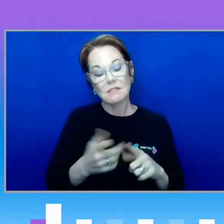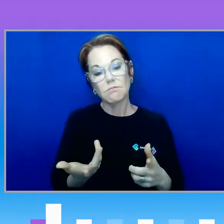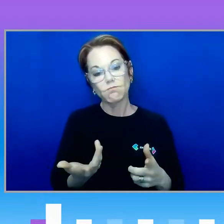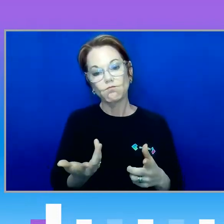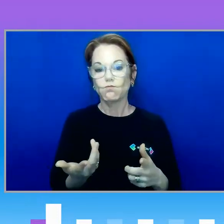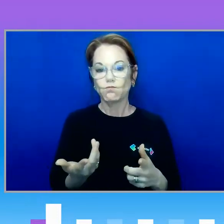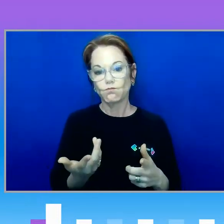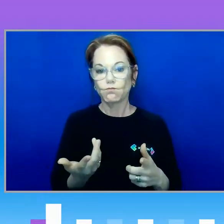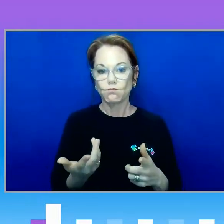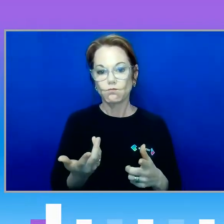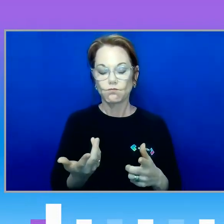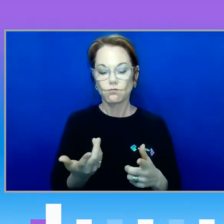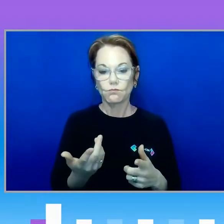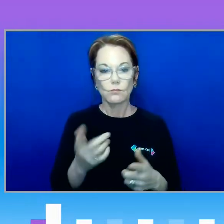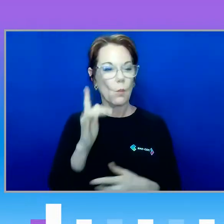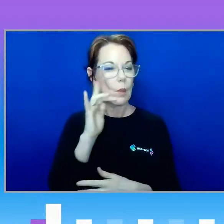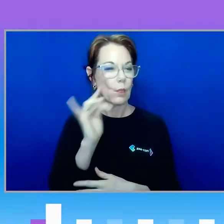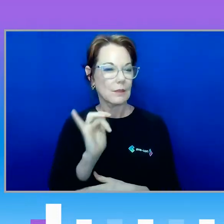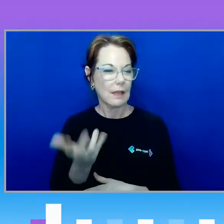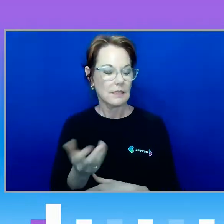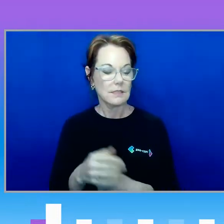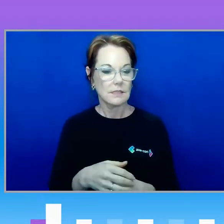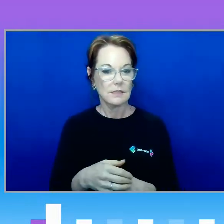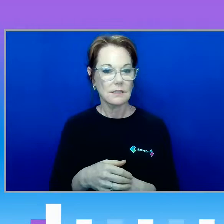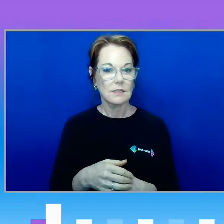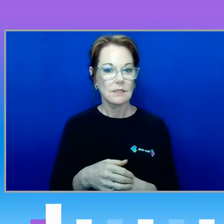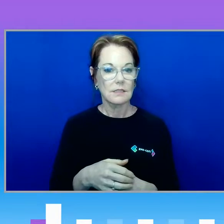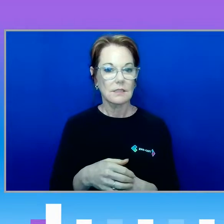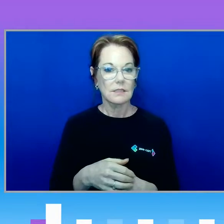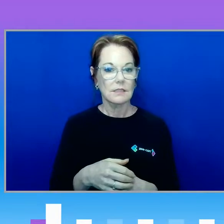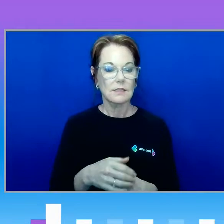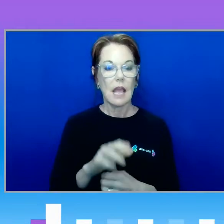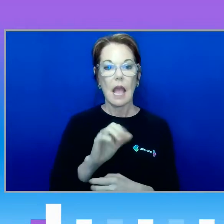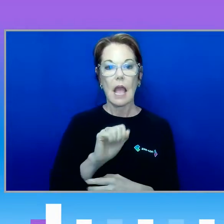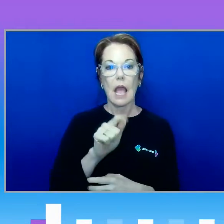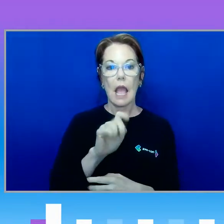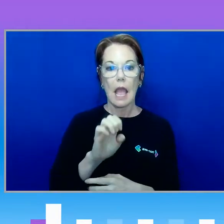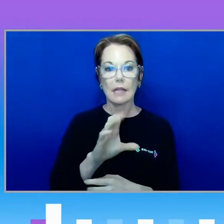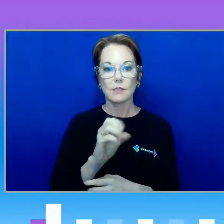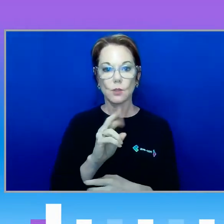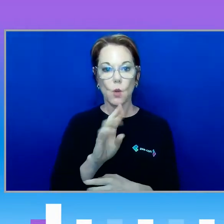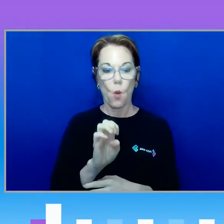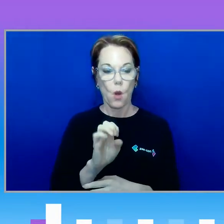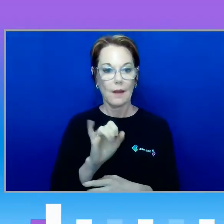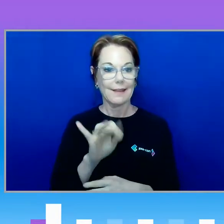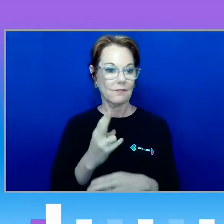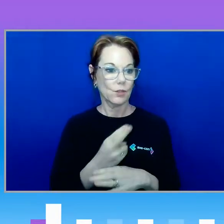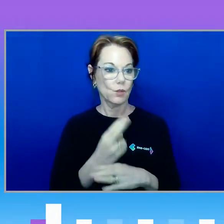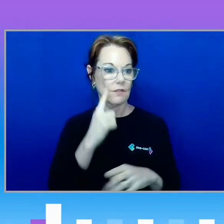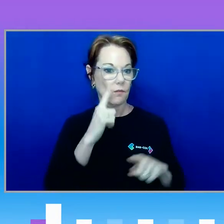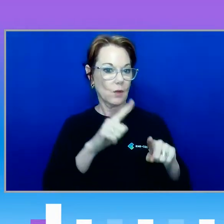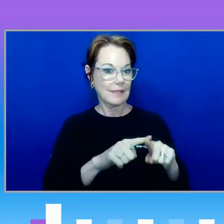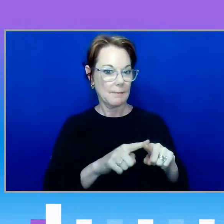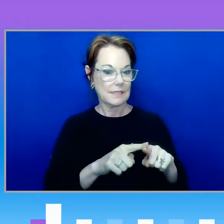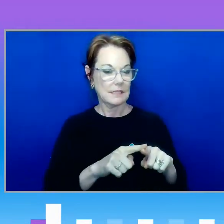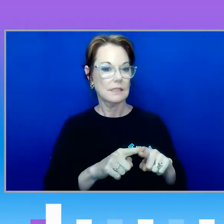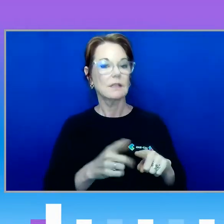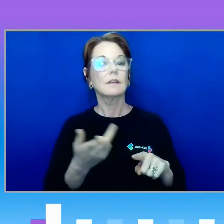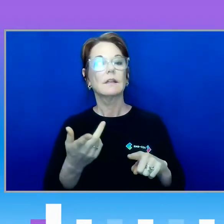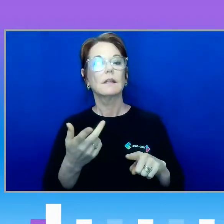kind of depends on that, that what that dependency really looks like. But you know, when you're using X core as a dependency, usually that